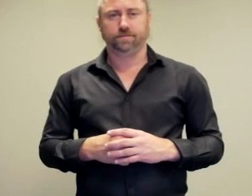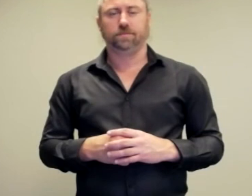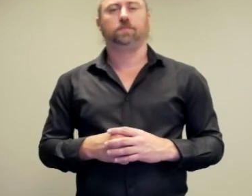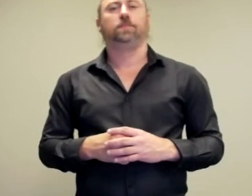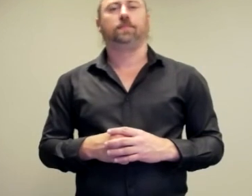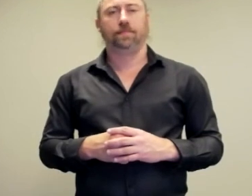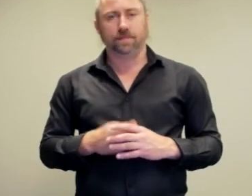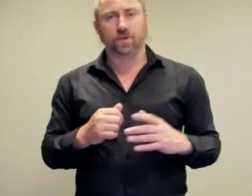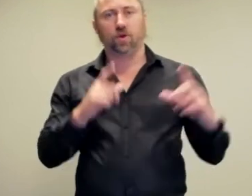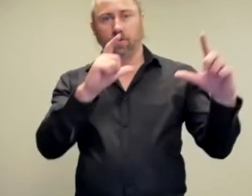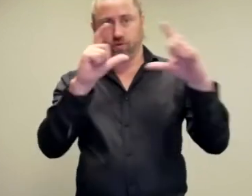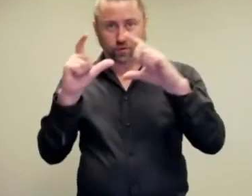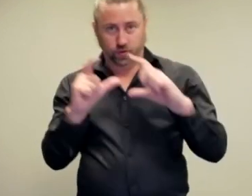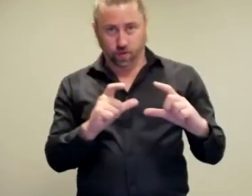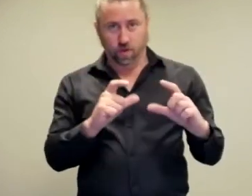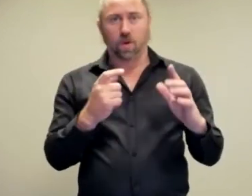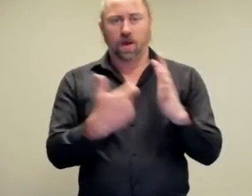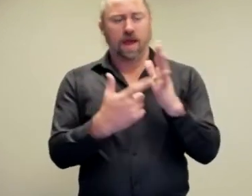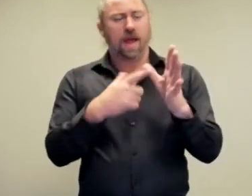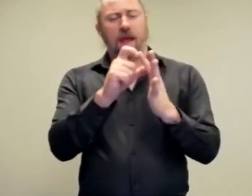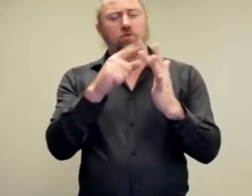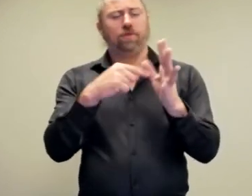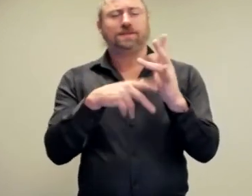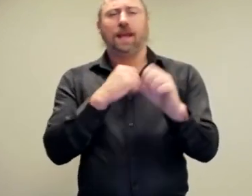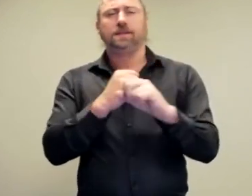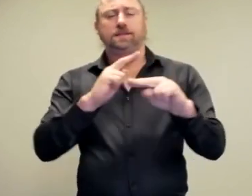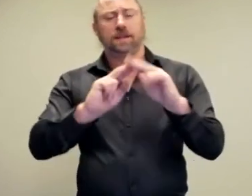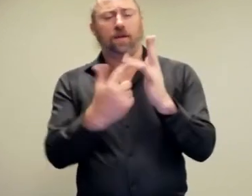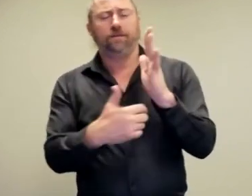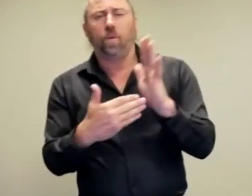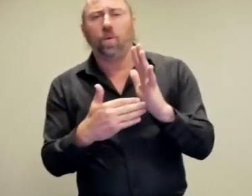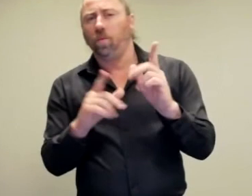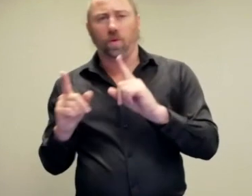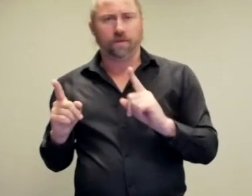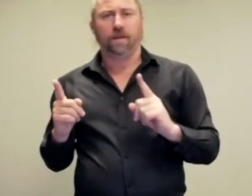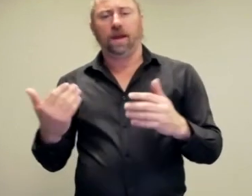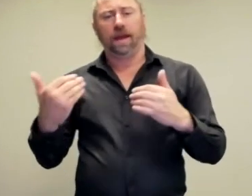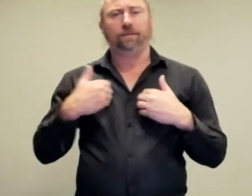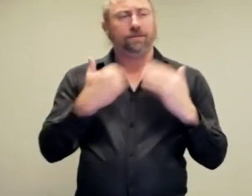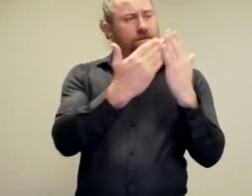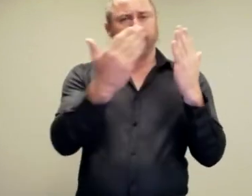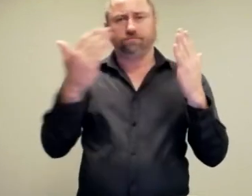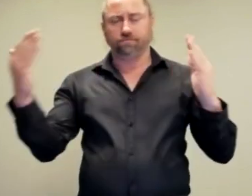curatorial component. As if yearning for enlightenment,